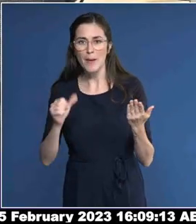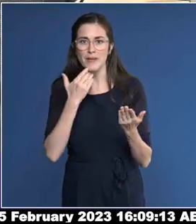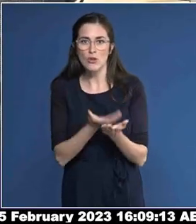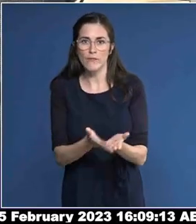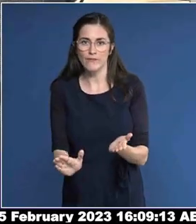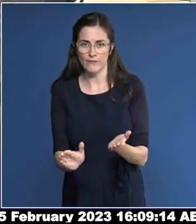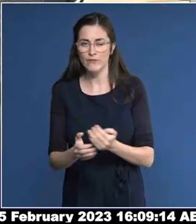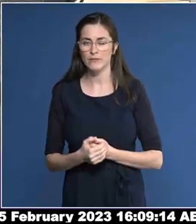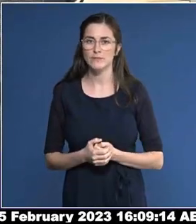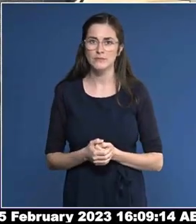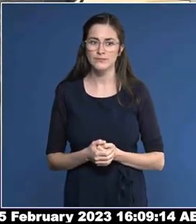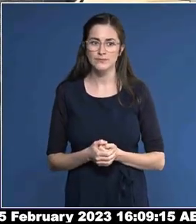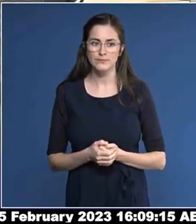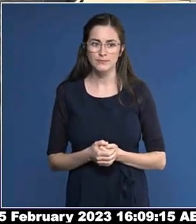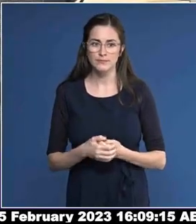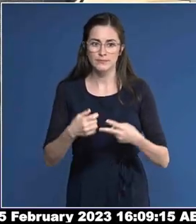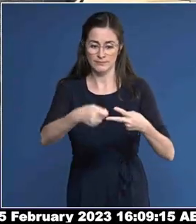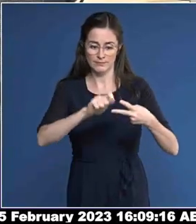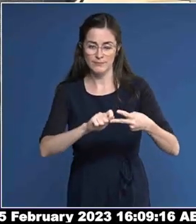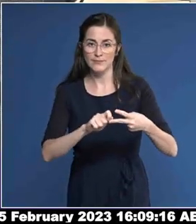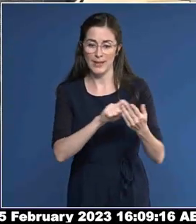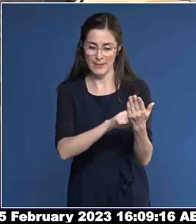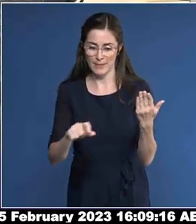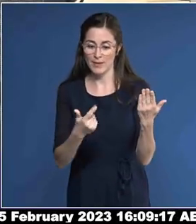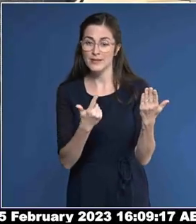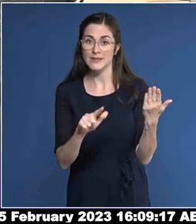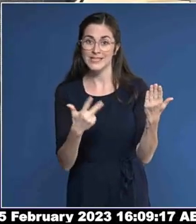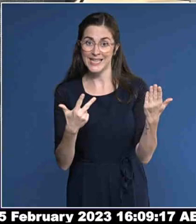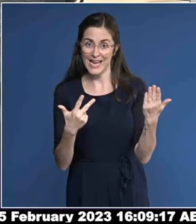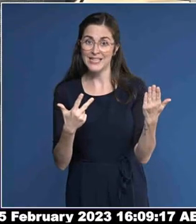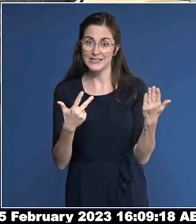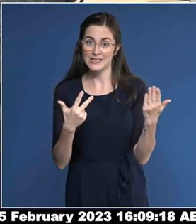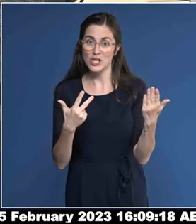And in paragraph 78, the cross-reference should be to paragraph 77.